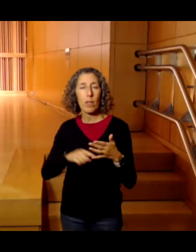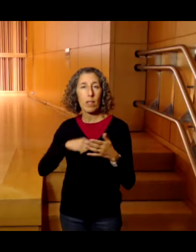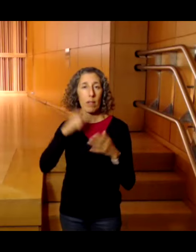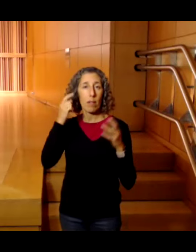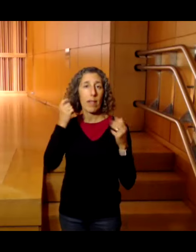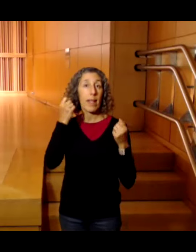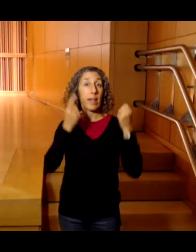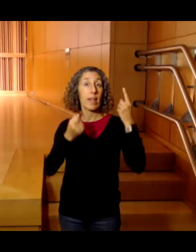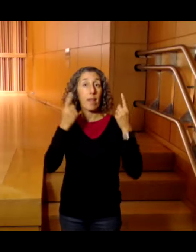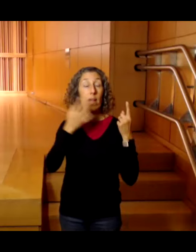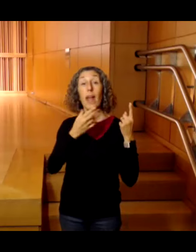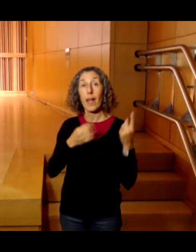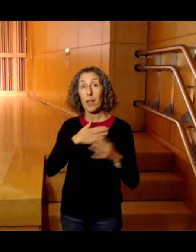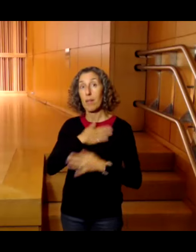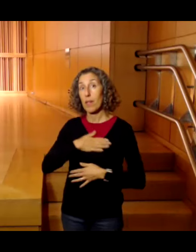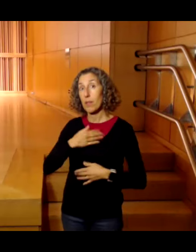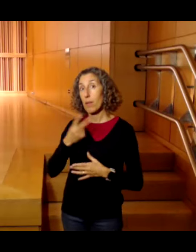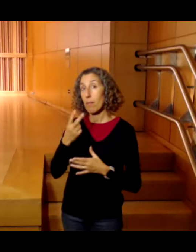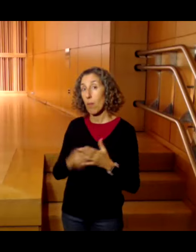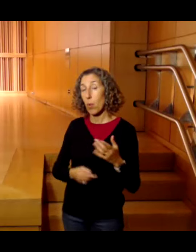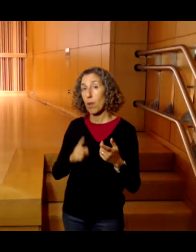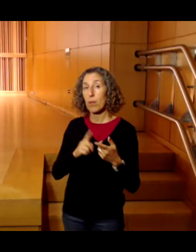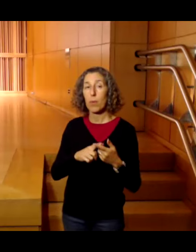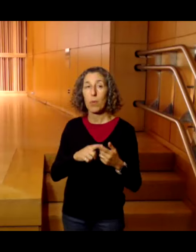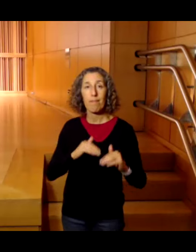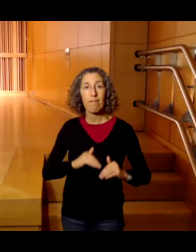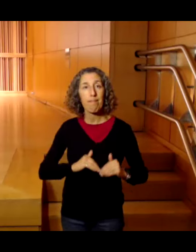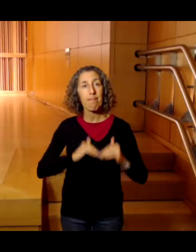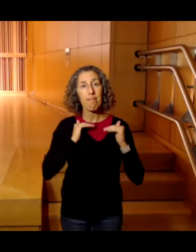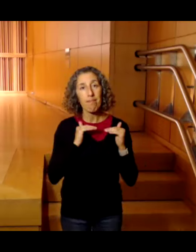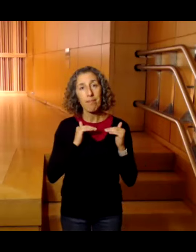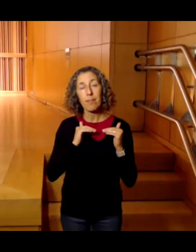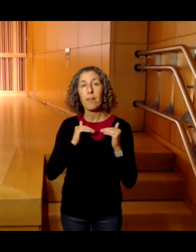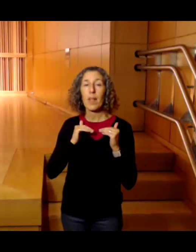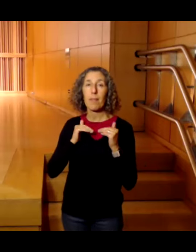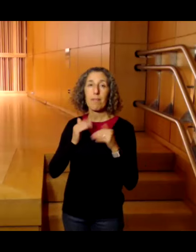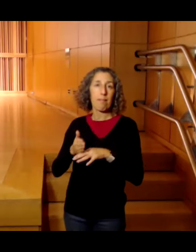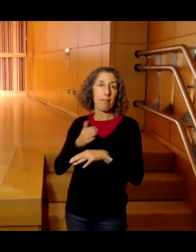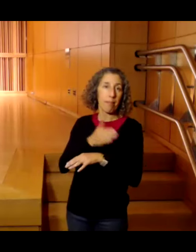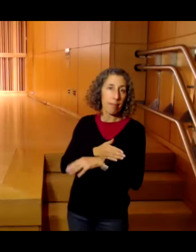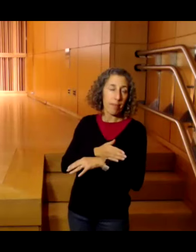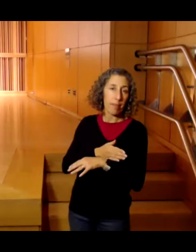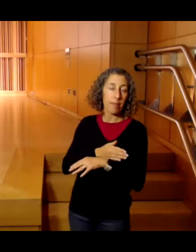Both nourishing and enlivening. Not just what we do, but how we live.